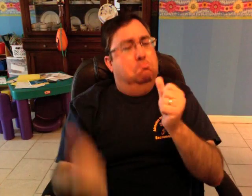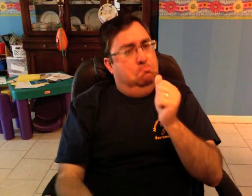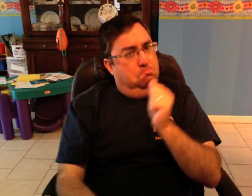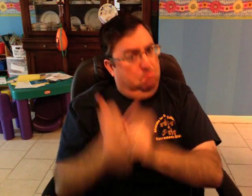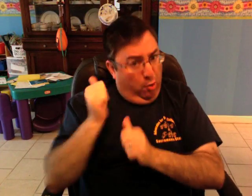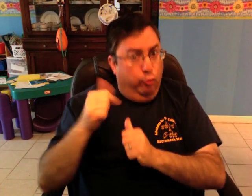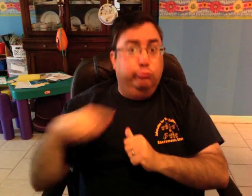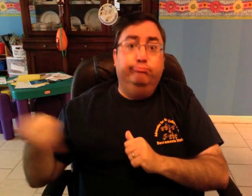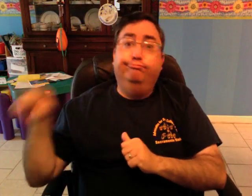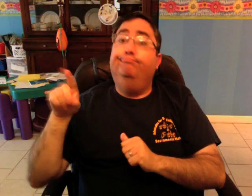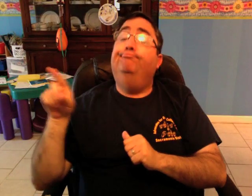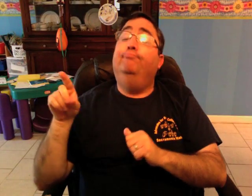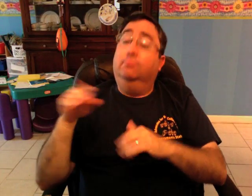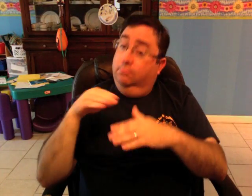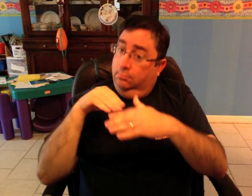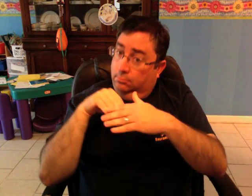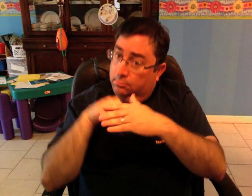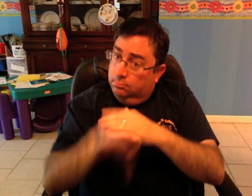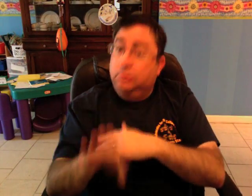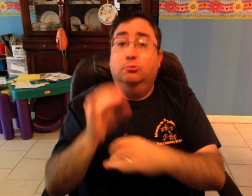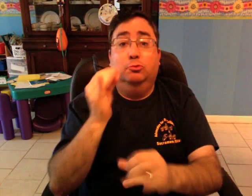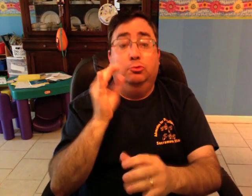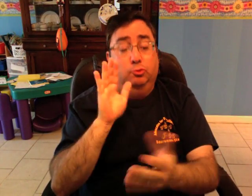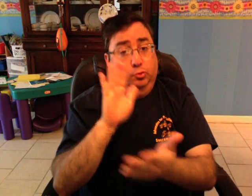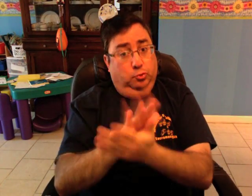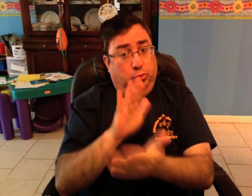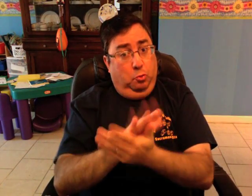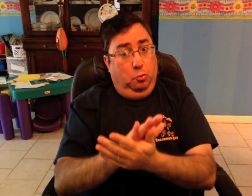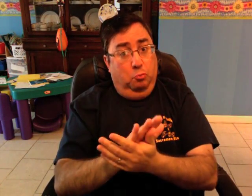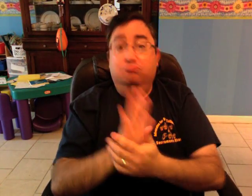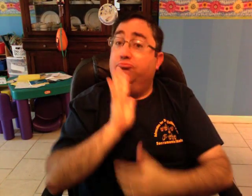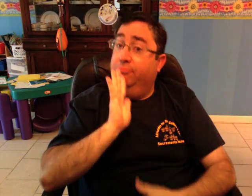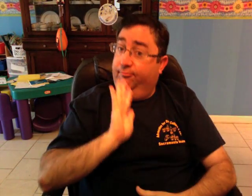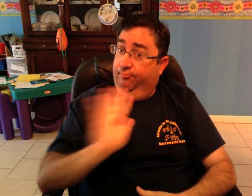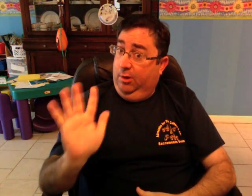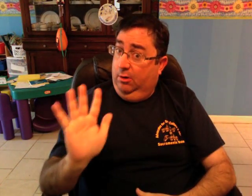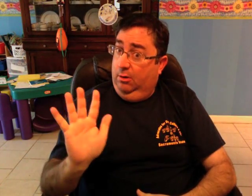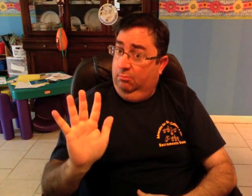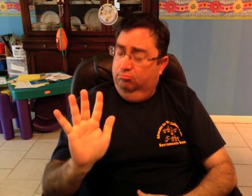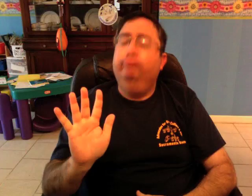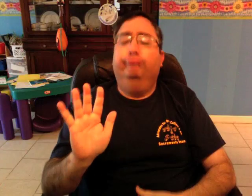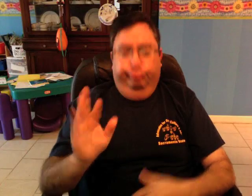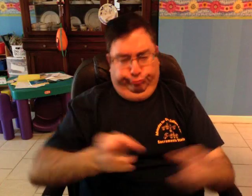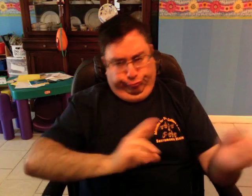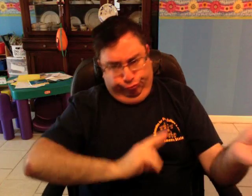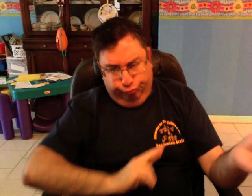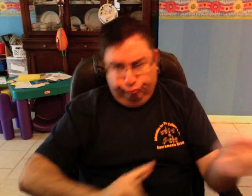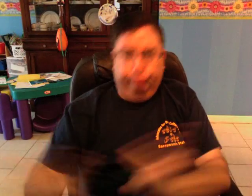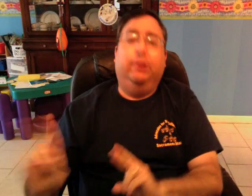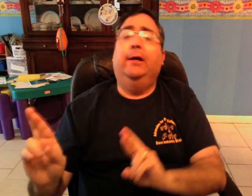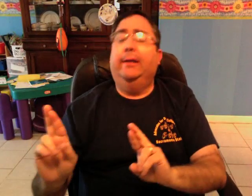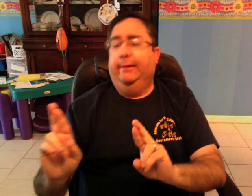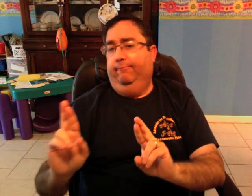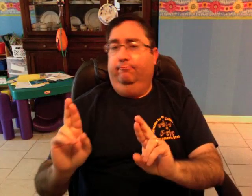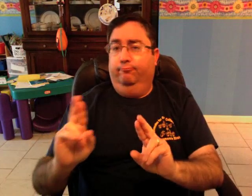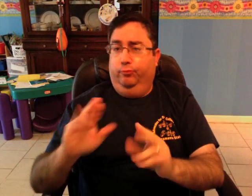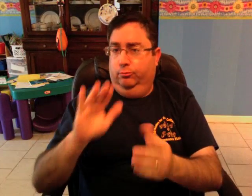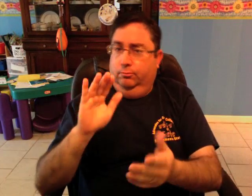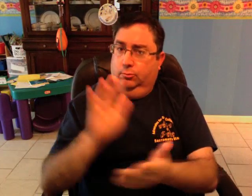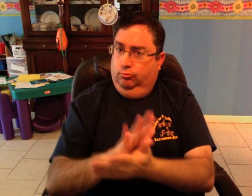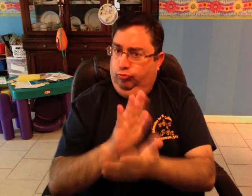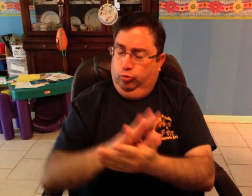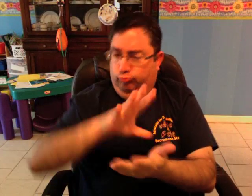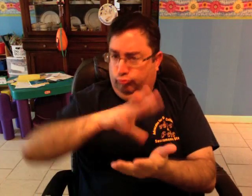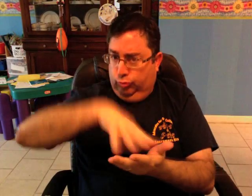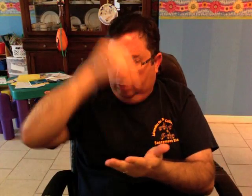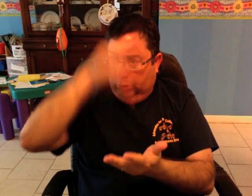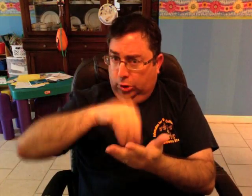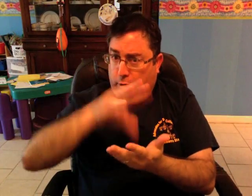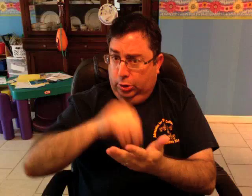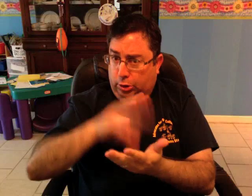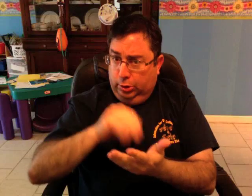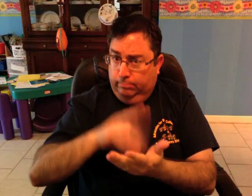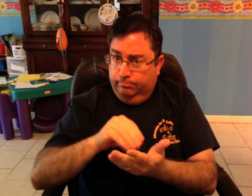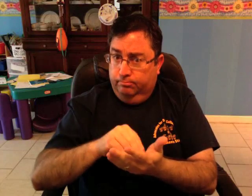So most of them at age 5 are ready to learn at the appropriate academic level,